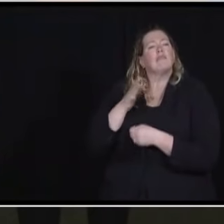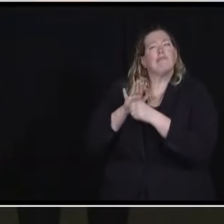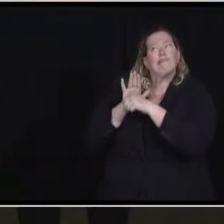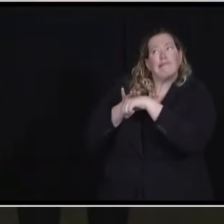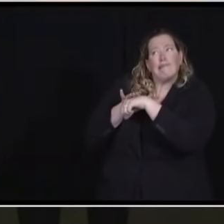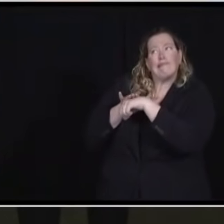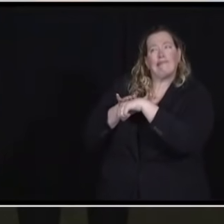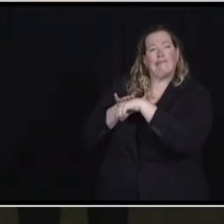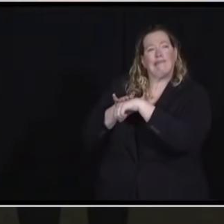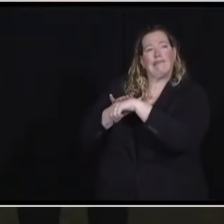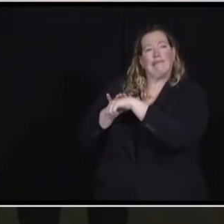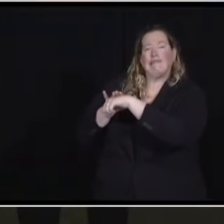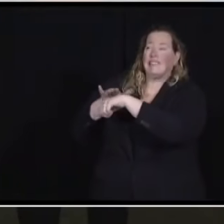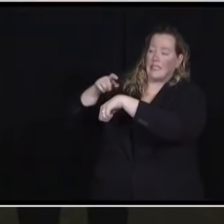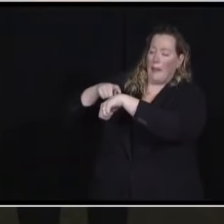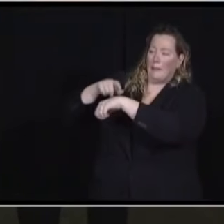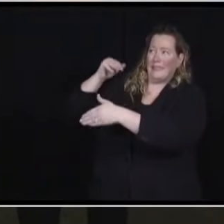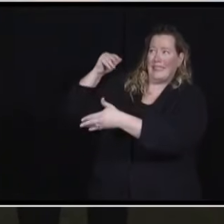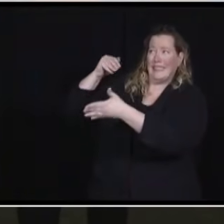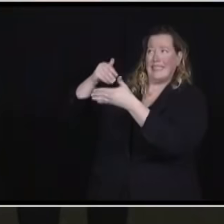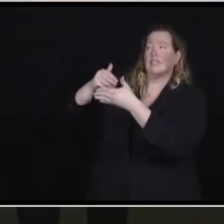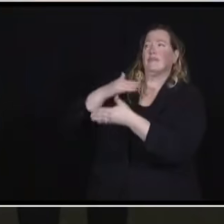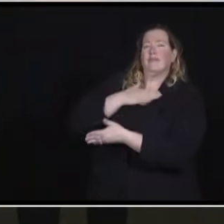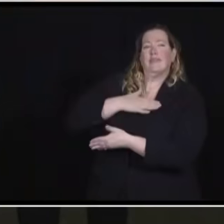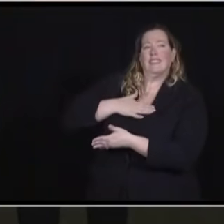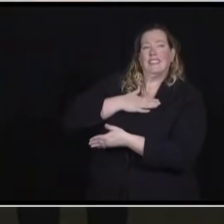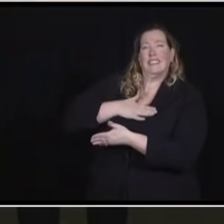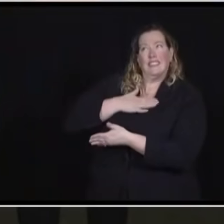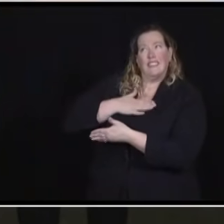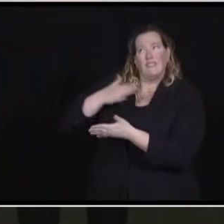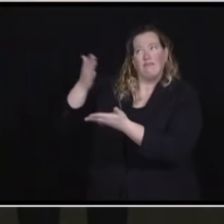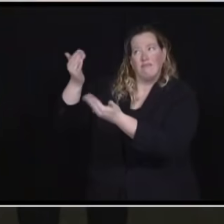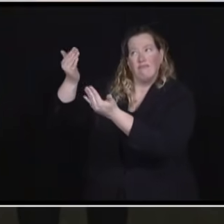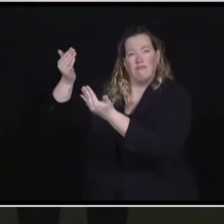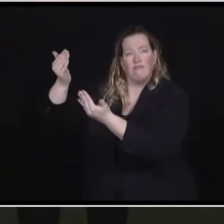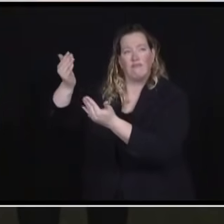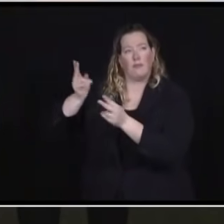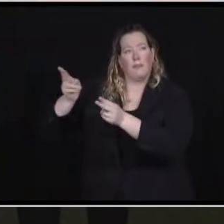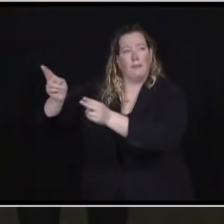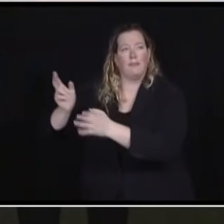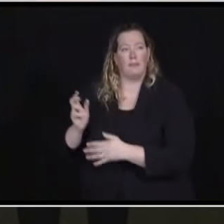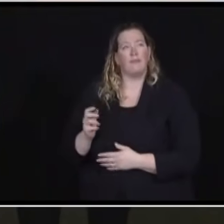He mentioned stuff in the past and he is pulled through but I can't emphasize enough